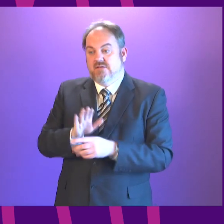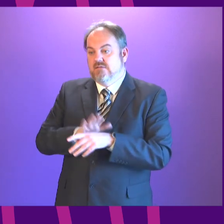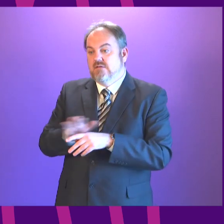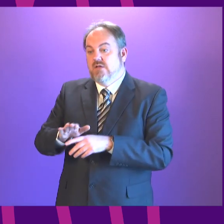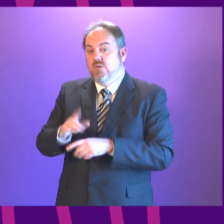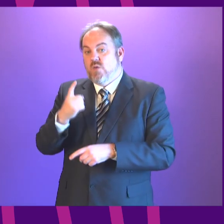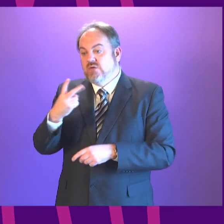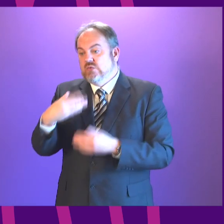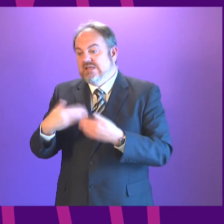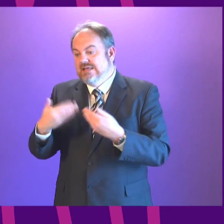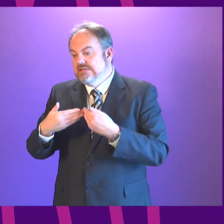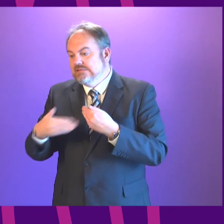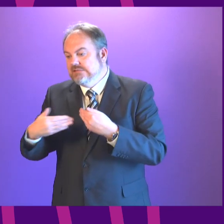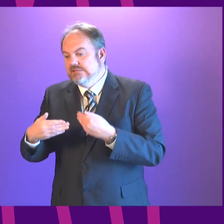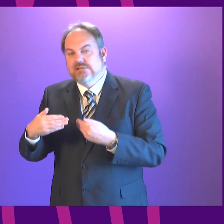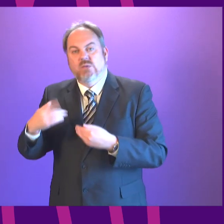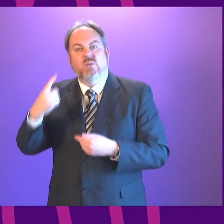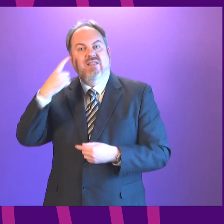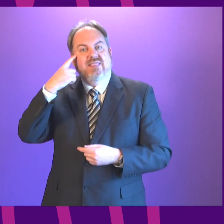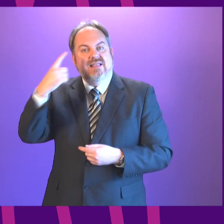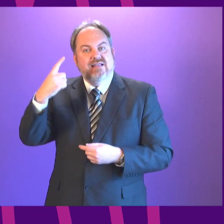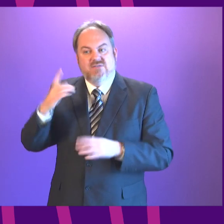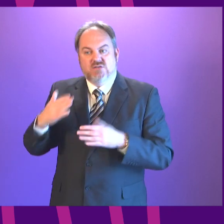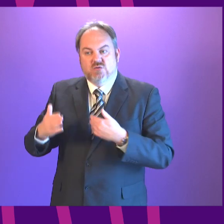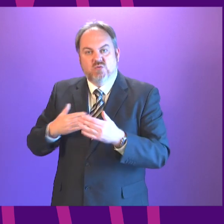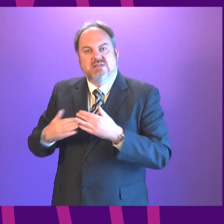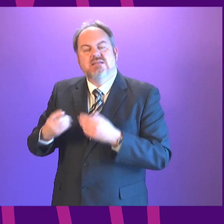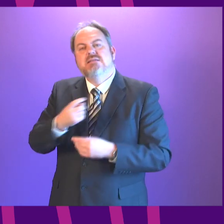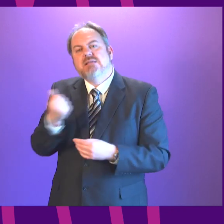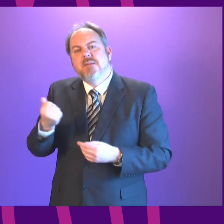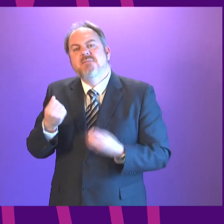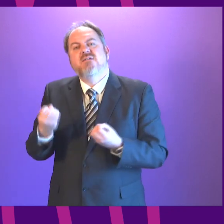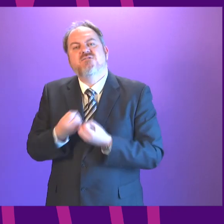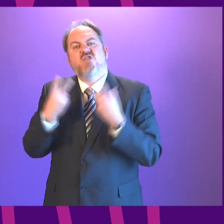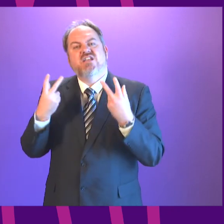day or so, we may start to see pressure on some fresh produce after Christmas. However,